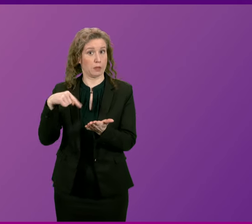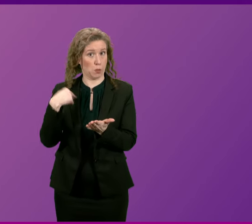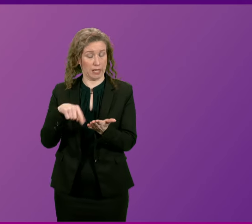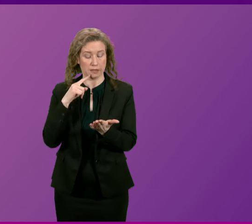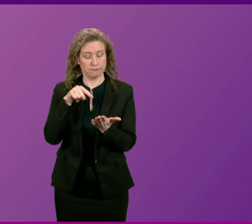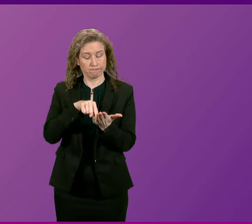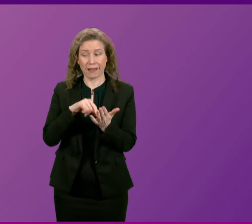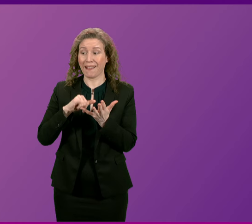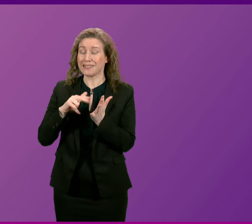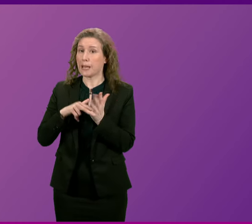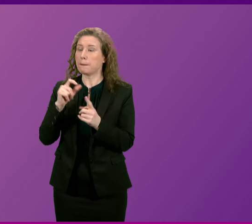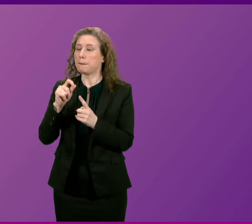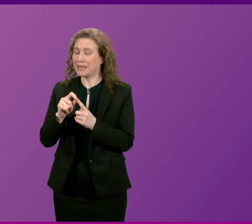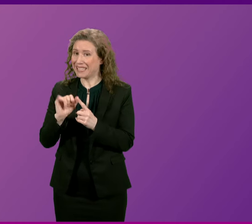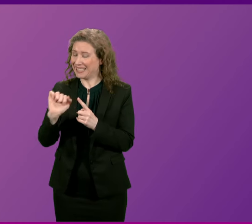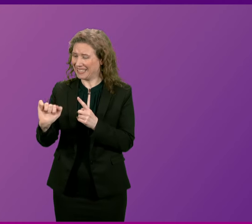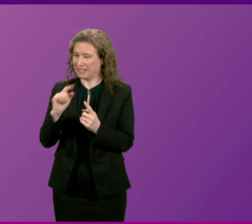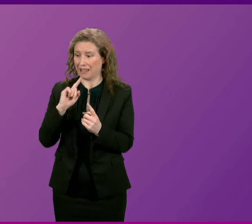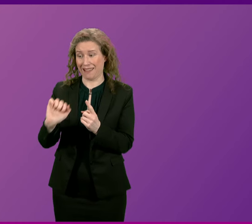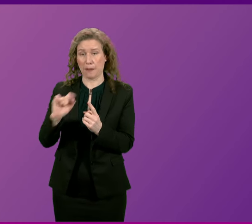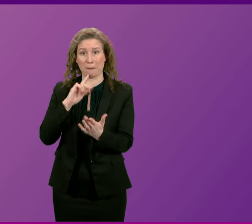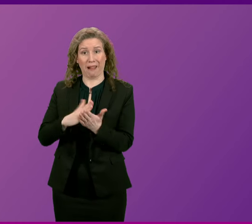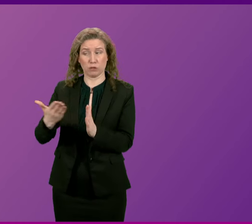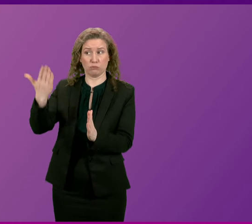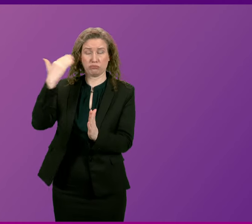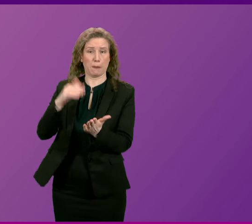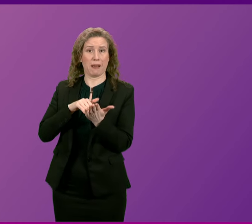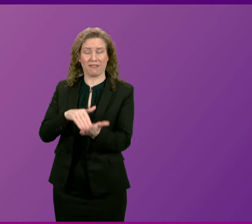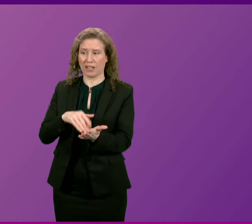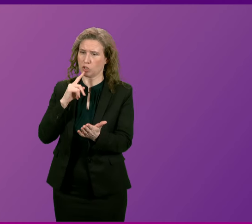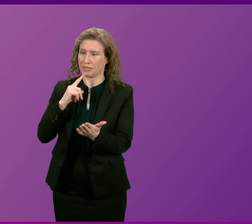the Scottish National Party might abandon its manifesto pledge to increase teacher numbers by